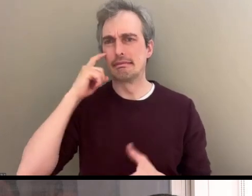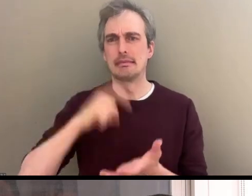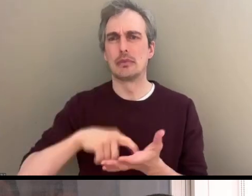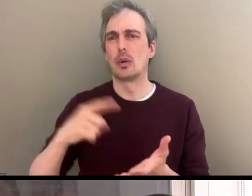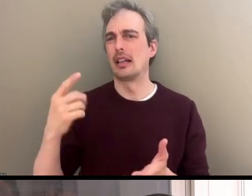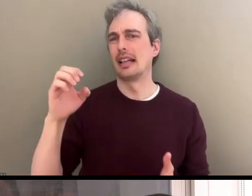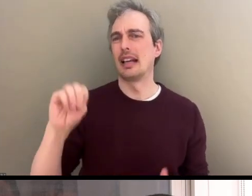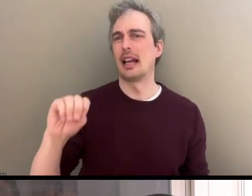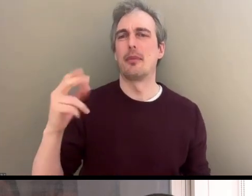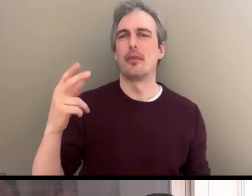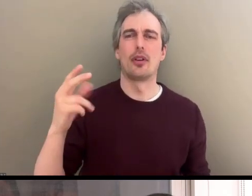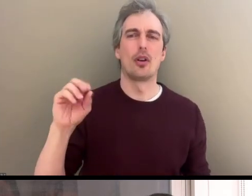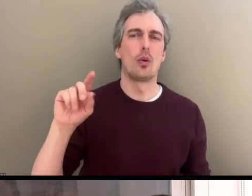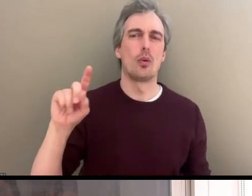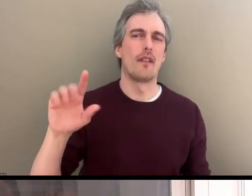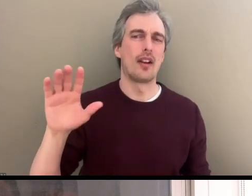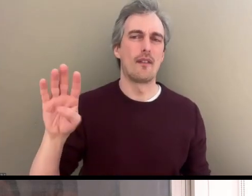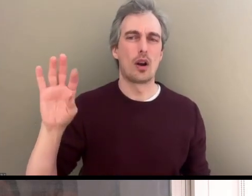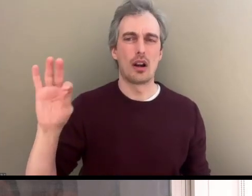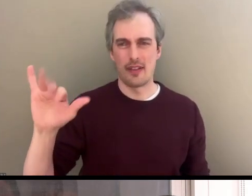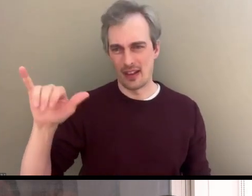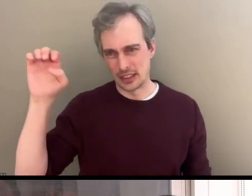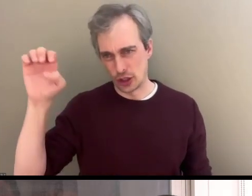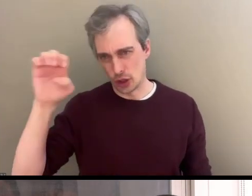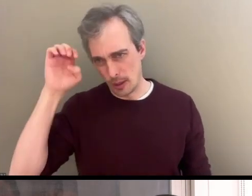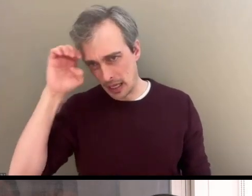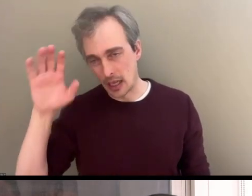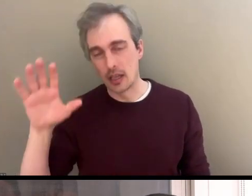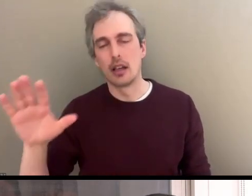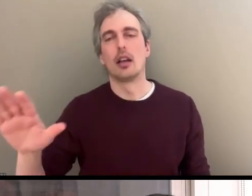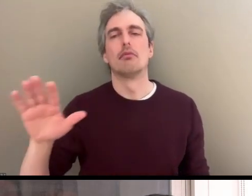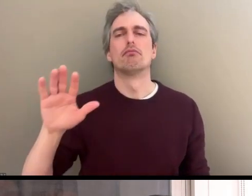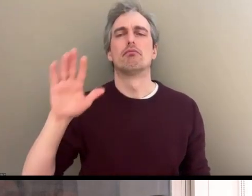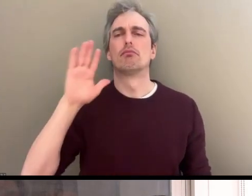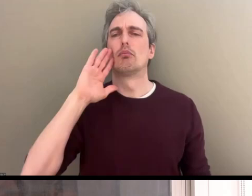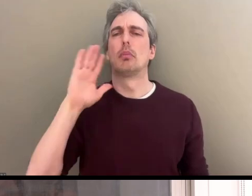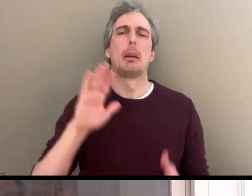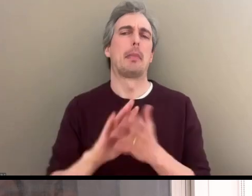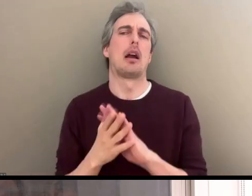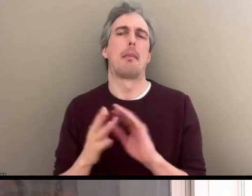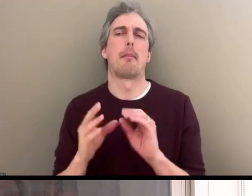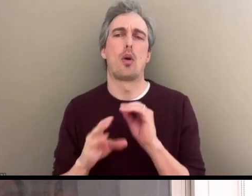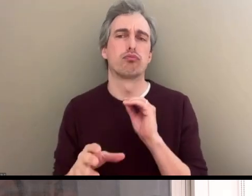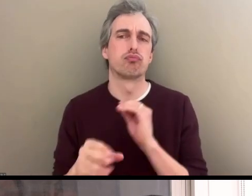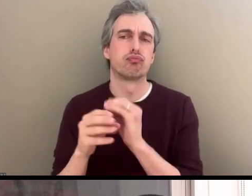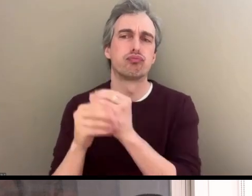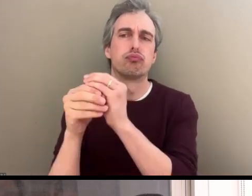That is a European one. They'll probably get more comprehensive when EAA gets enforced this year.